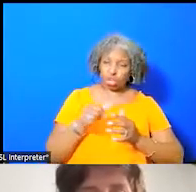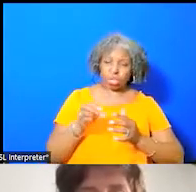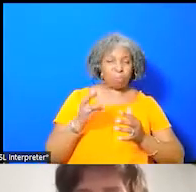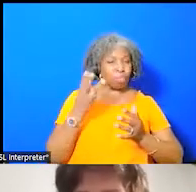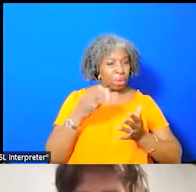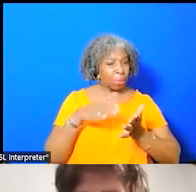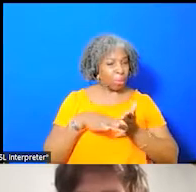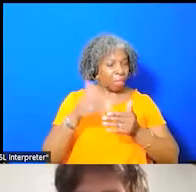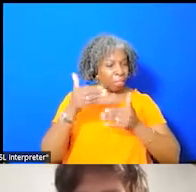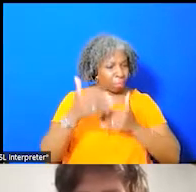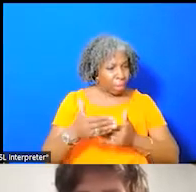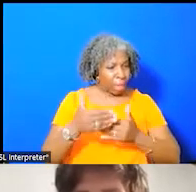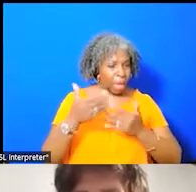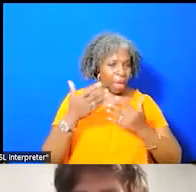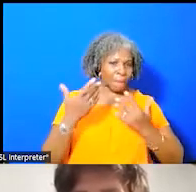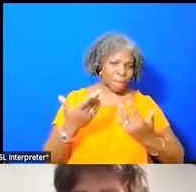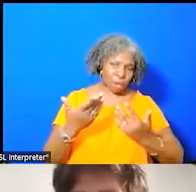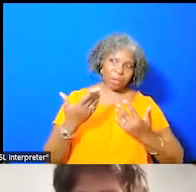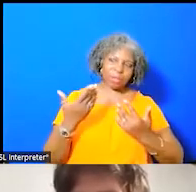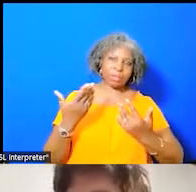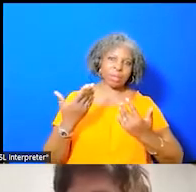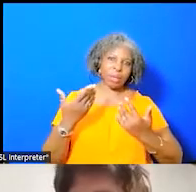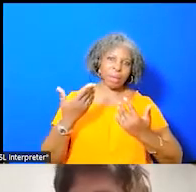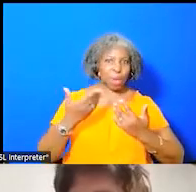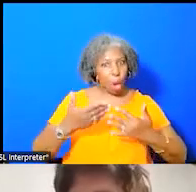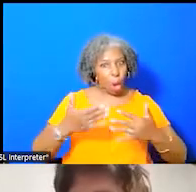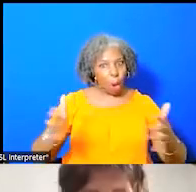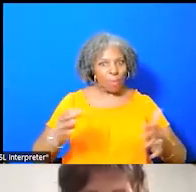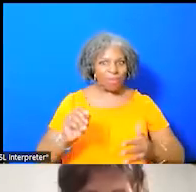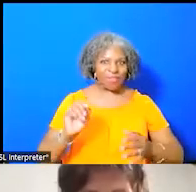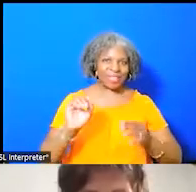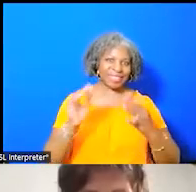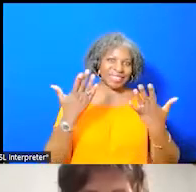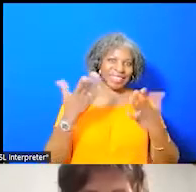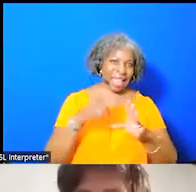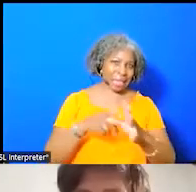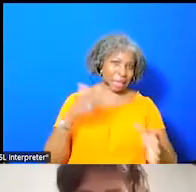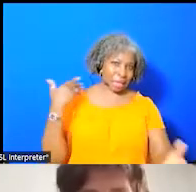But it was open for 10 years in the end, closing in 2020.